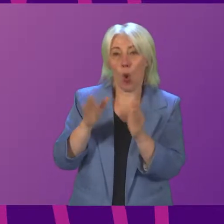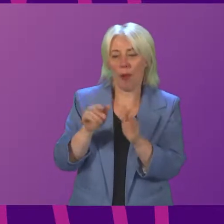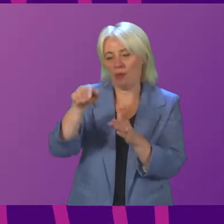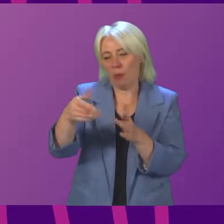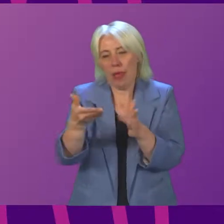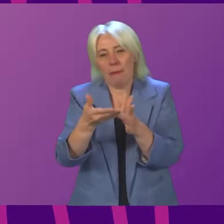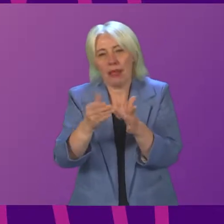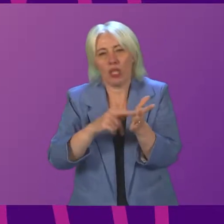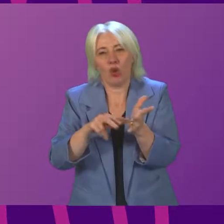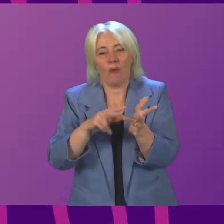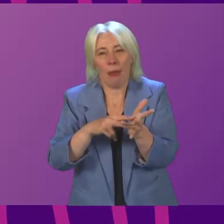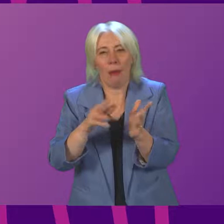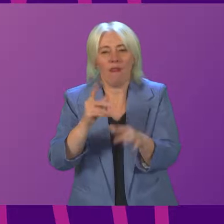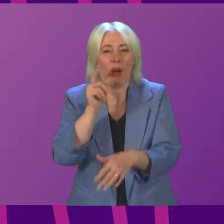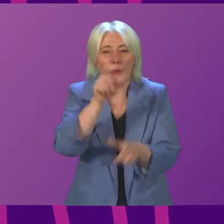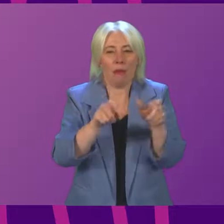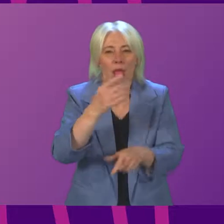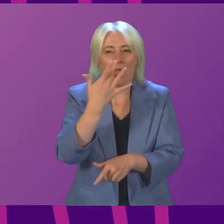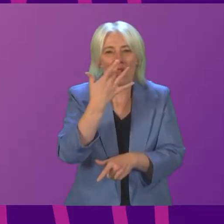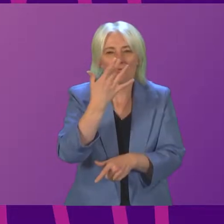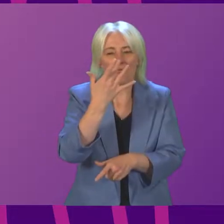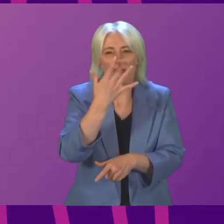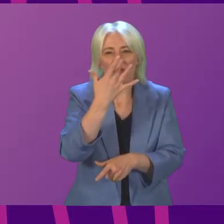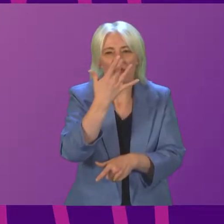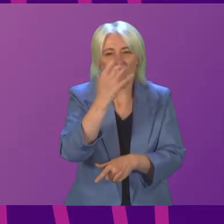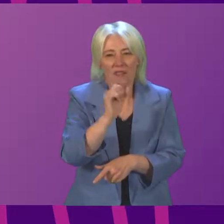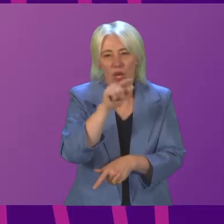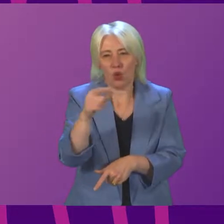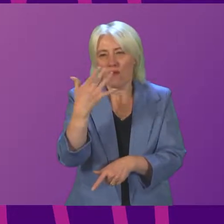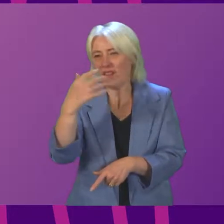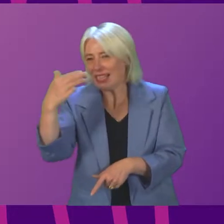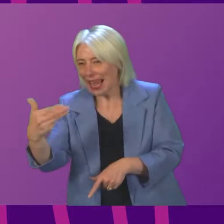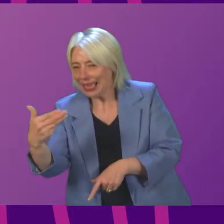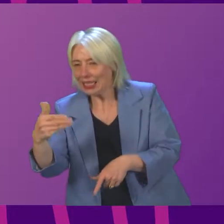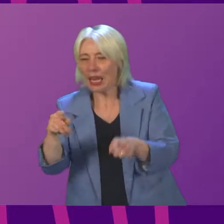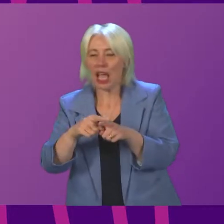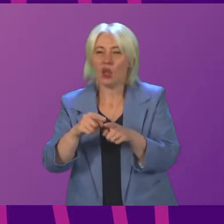those who are aged between 50 and 59 and for unpaid carers aged 16-plus.